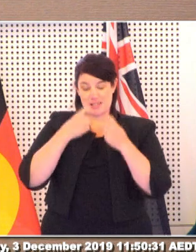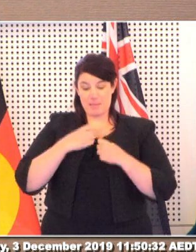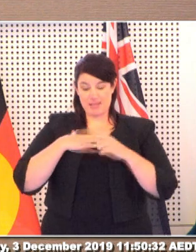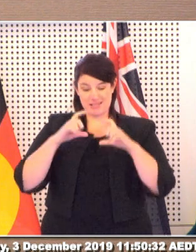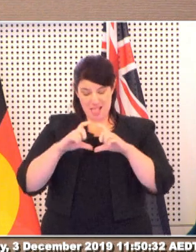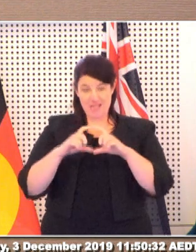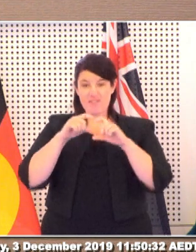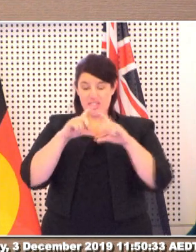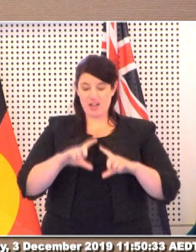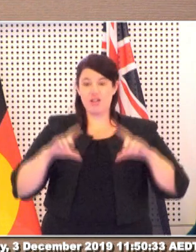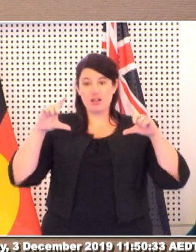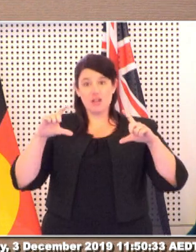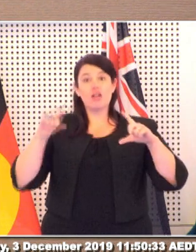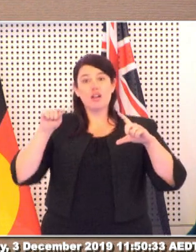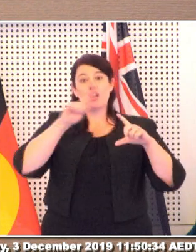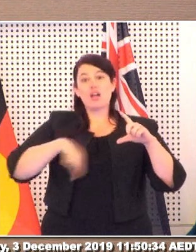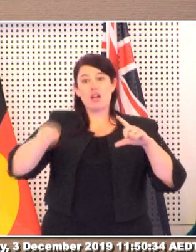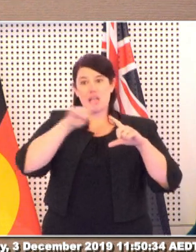involved. So in the context we’re interested in today, the working